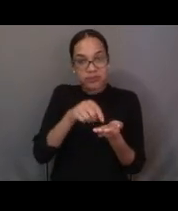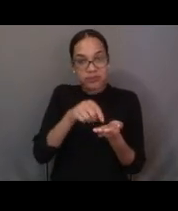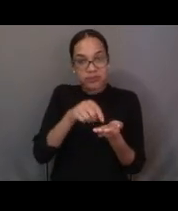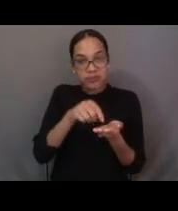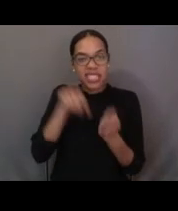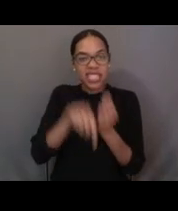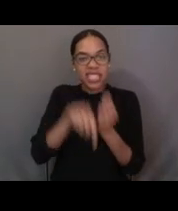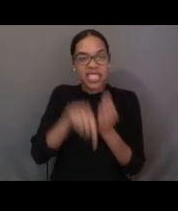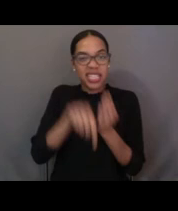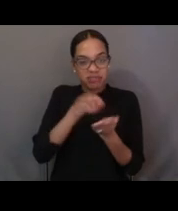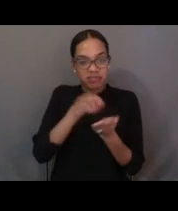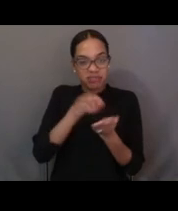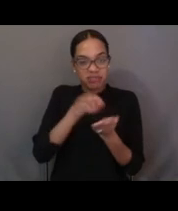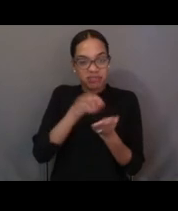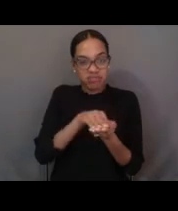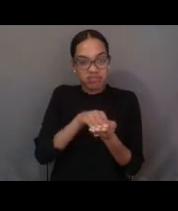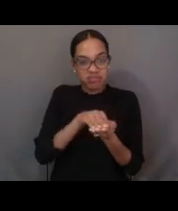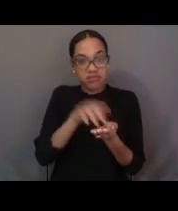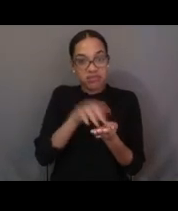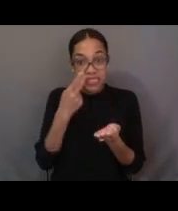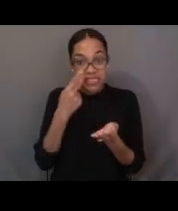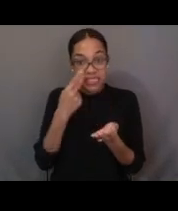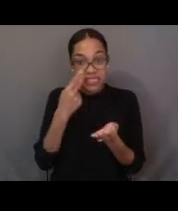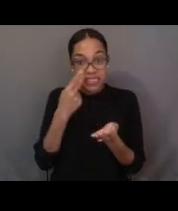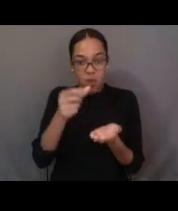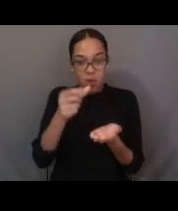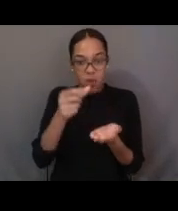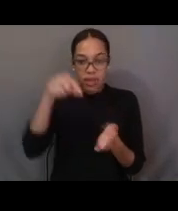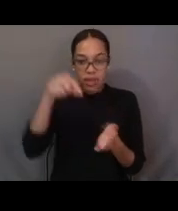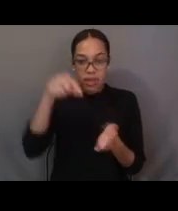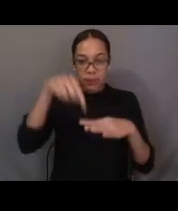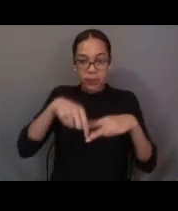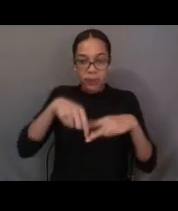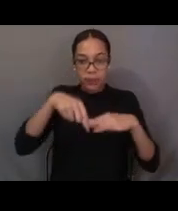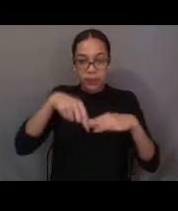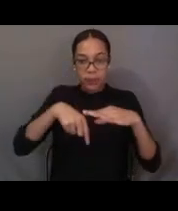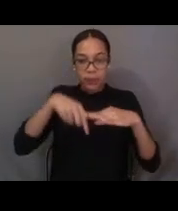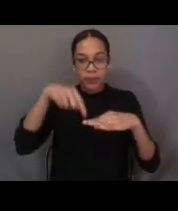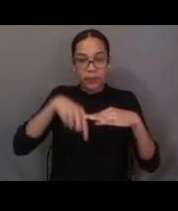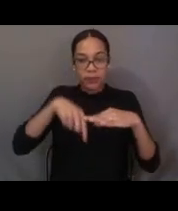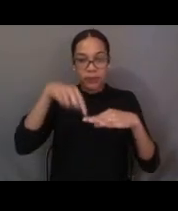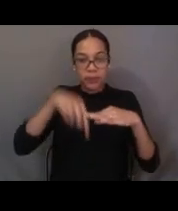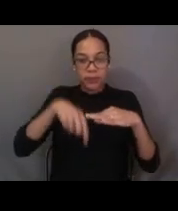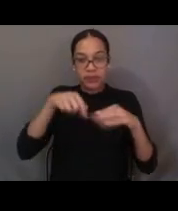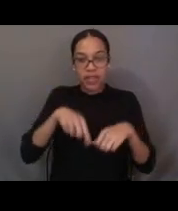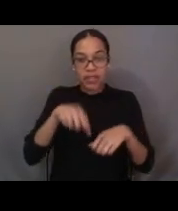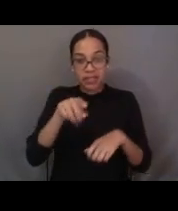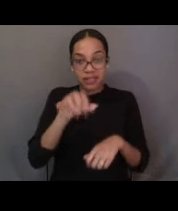This is a picture showing just that one little hole on this big oyster, that's from an oyster drill